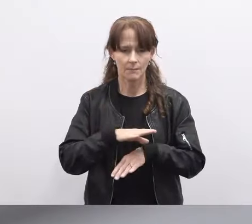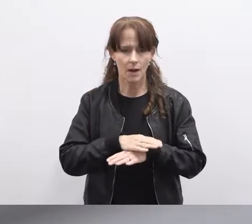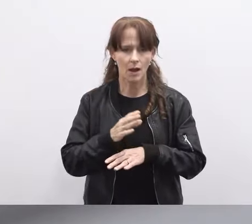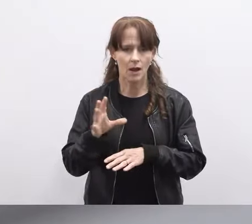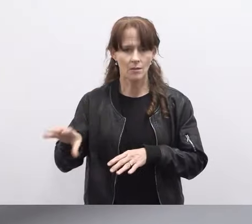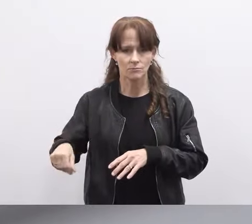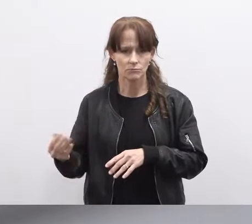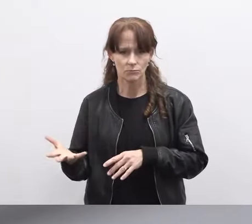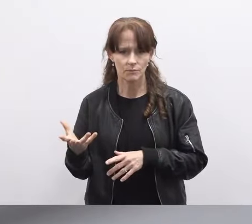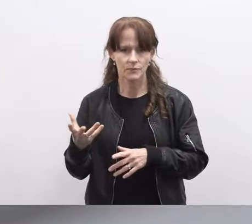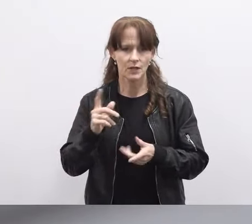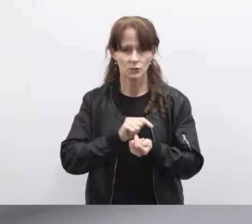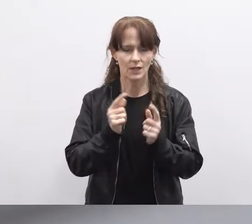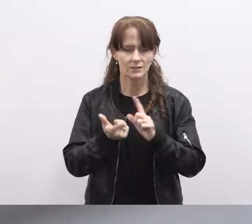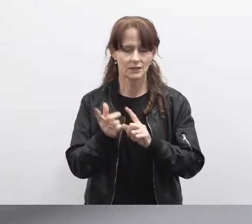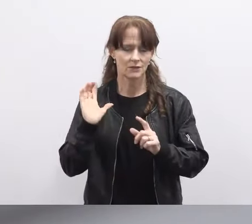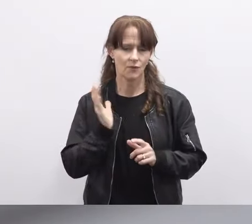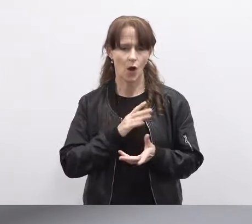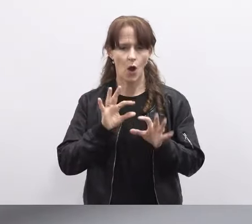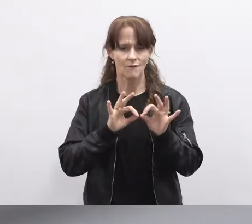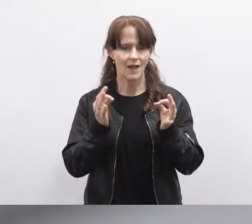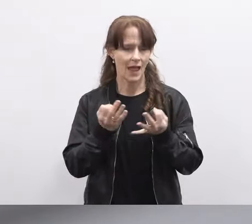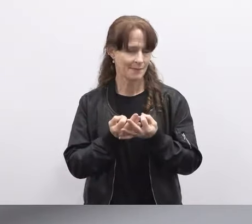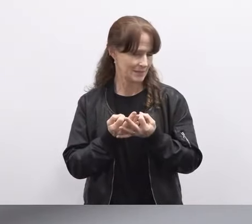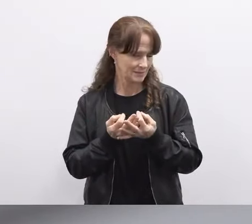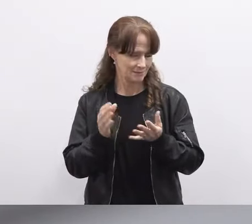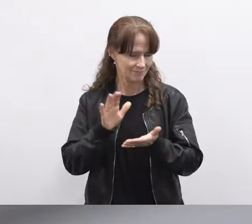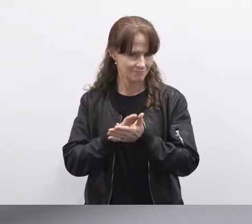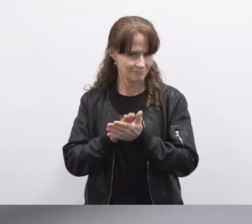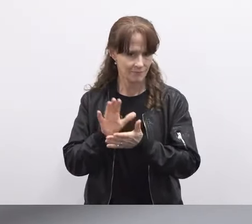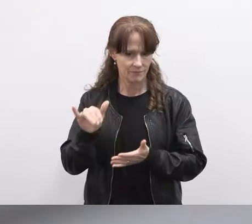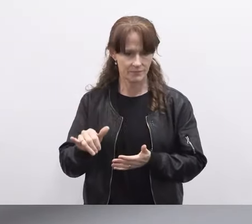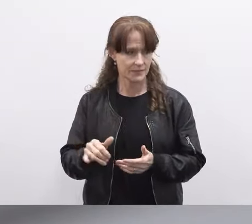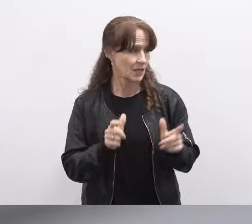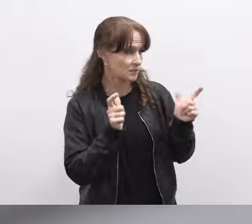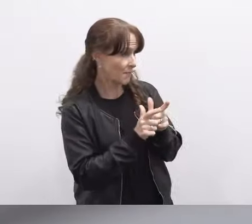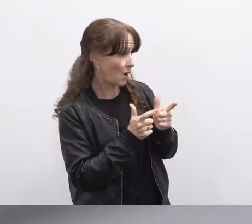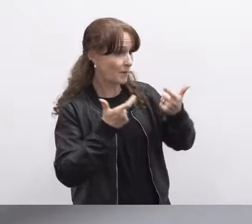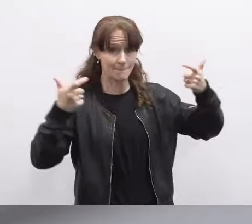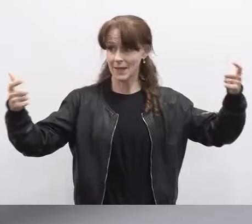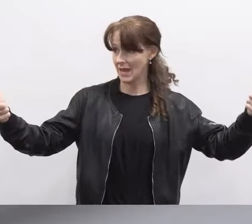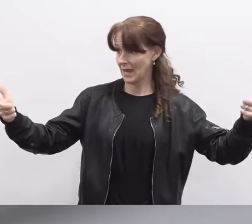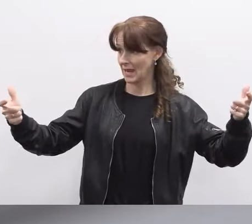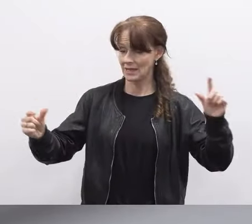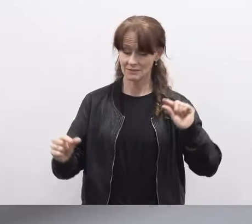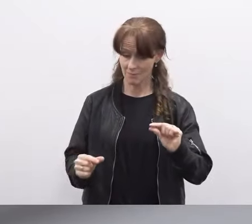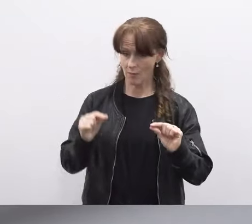And so I just want to acknowledge that. And then lastly-- [Dr. Juan] Small, but big Dr. Baker. Small, but big.